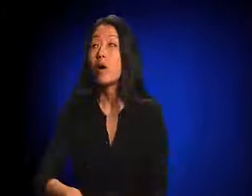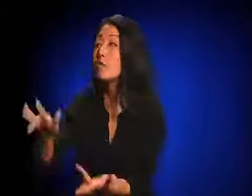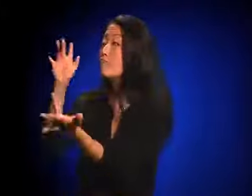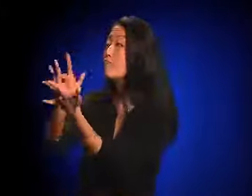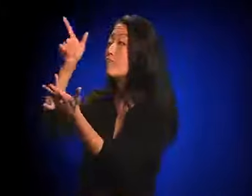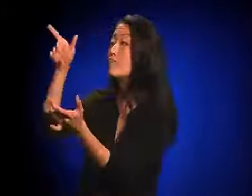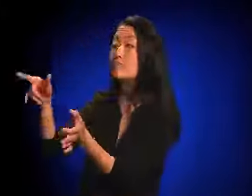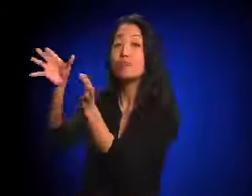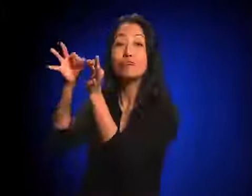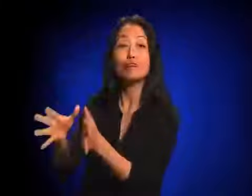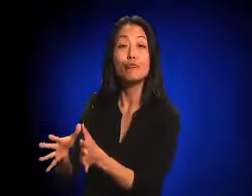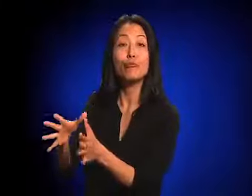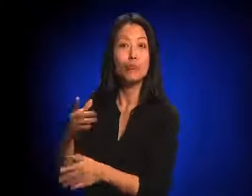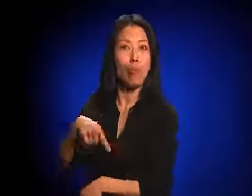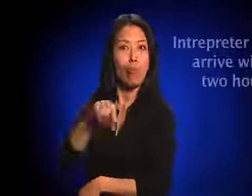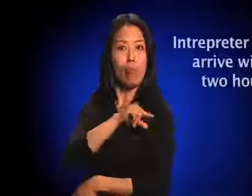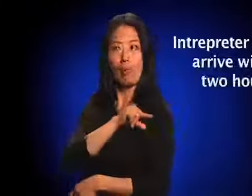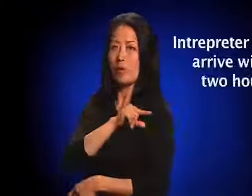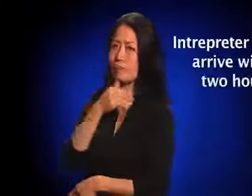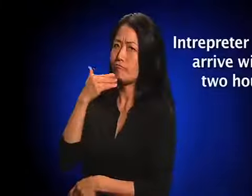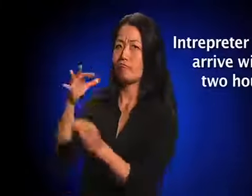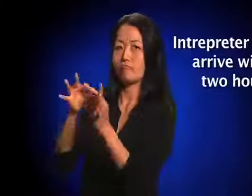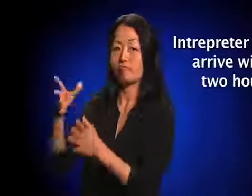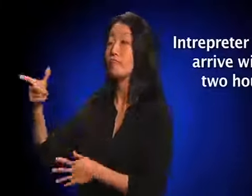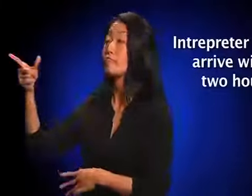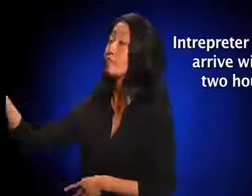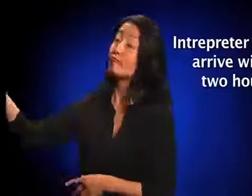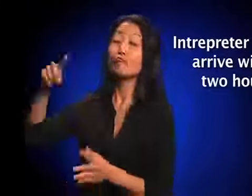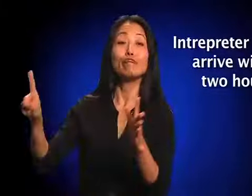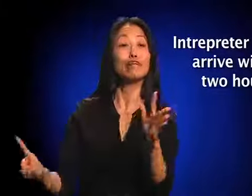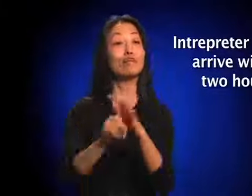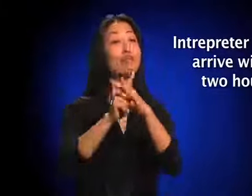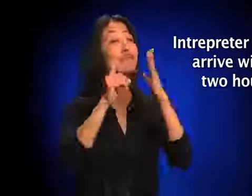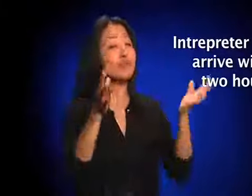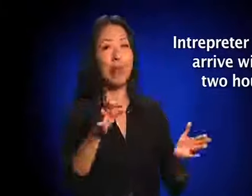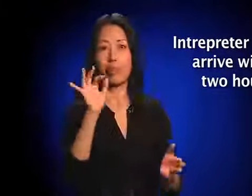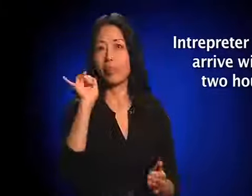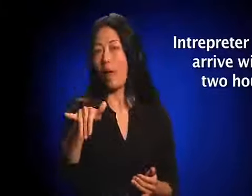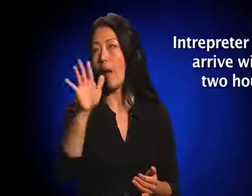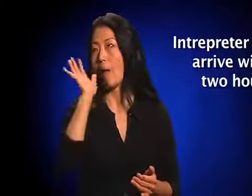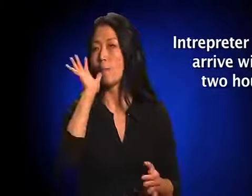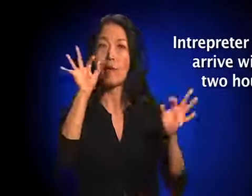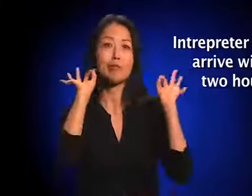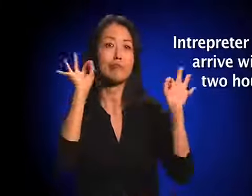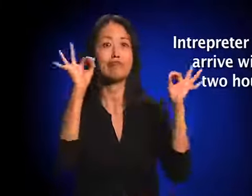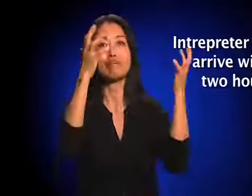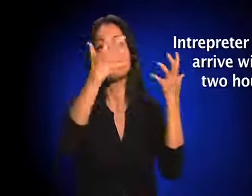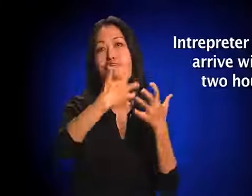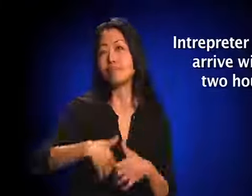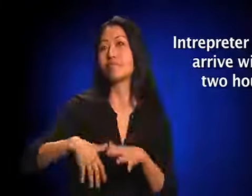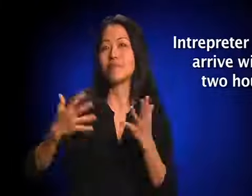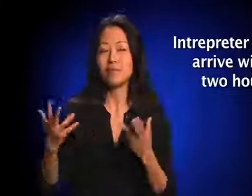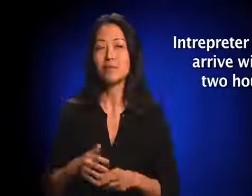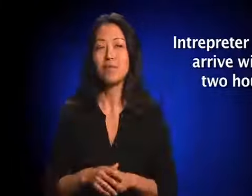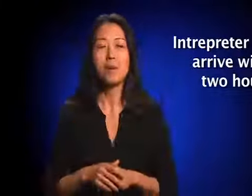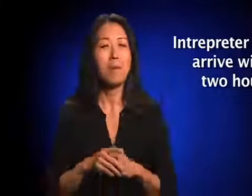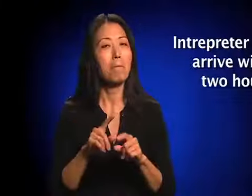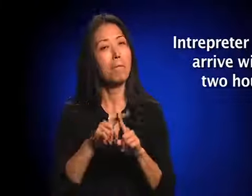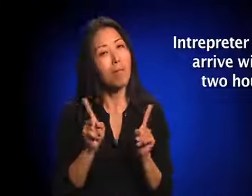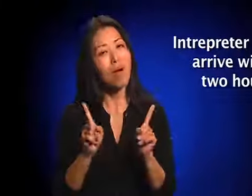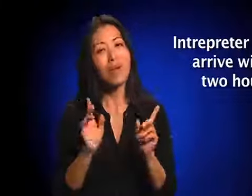contact a qualified interpreter who will arrive within 2 hours.